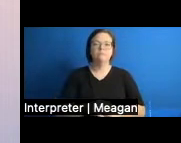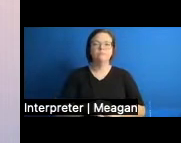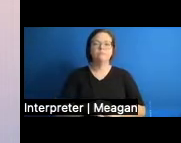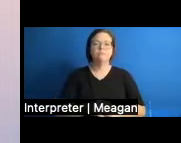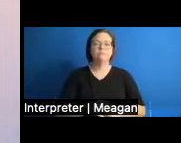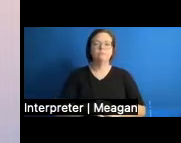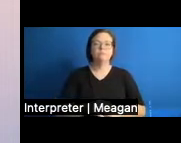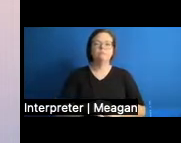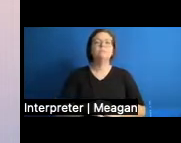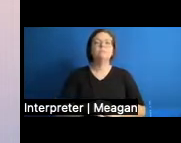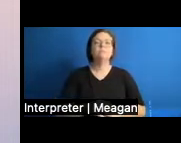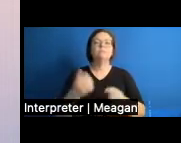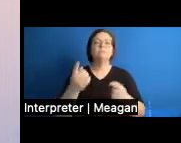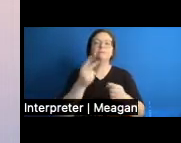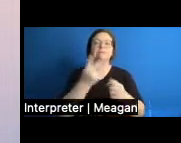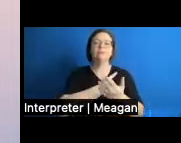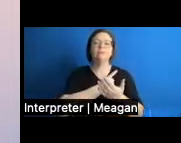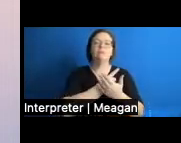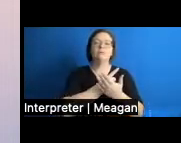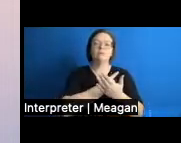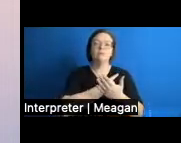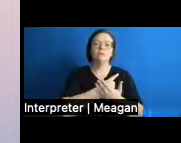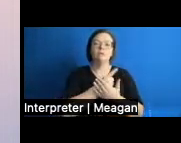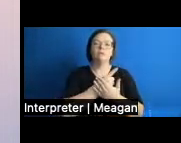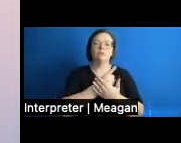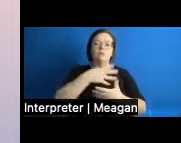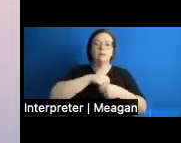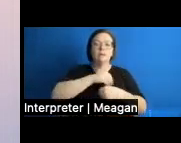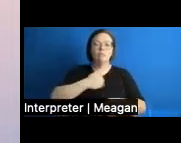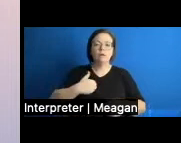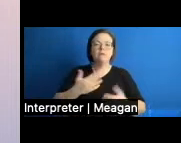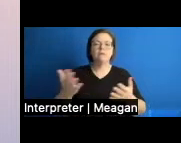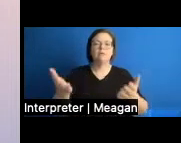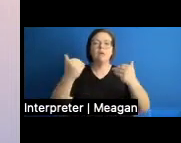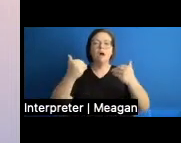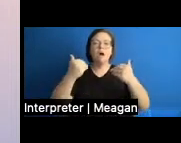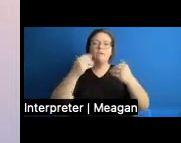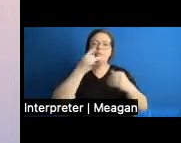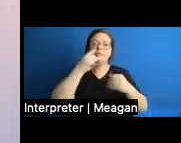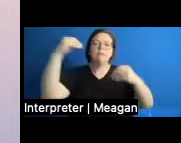Come second heartbeat, sounding in the breast. Come prismatic light dissembling,